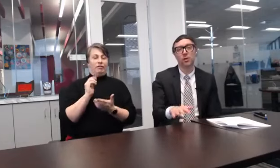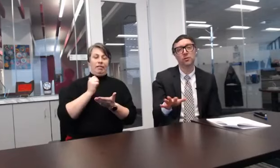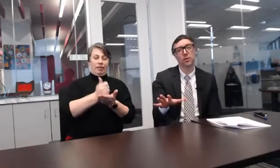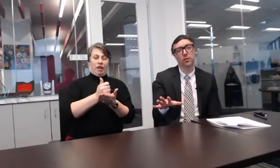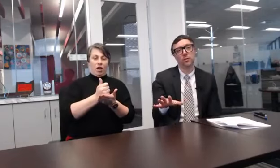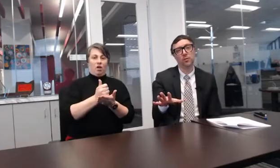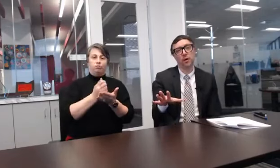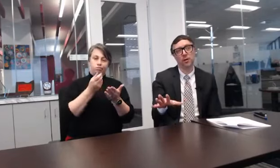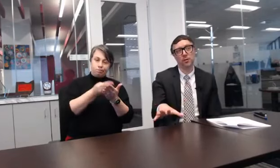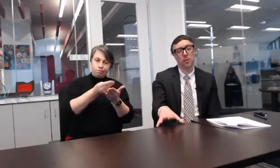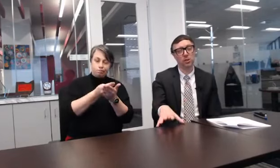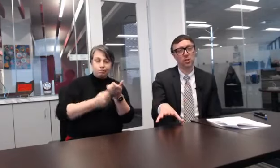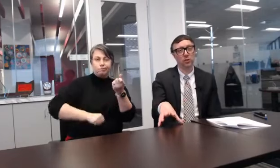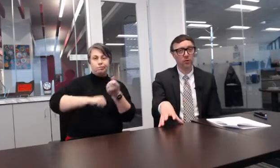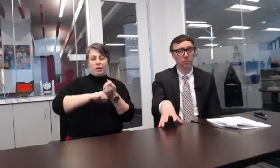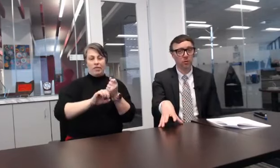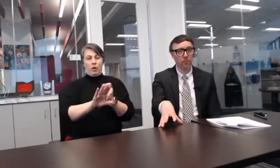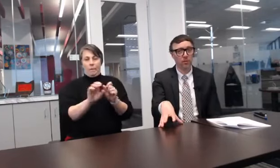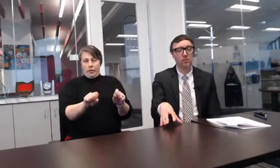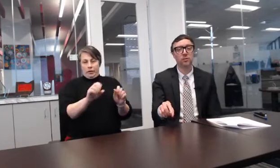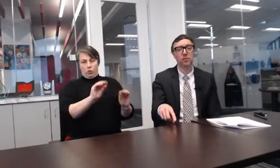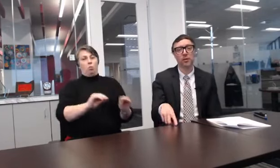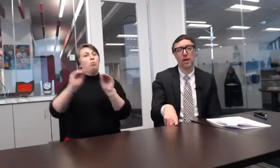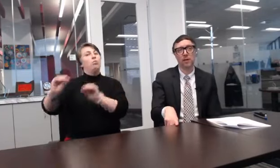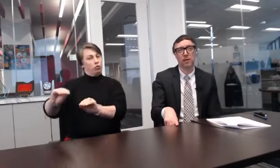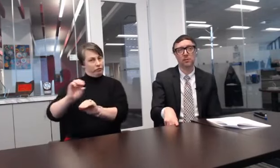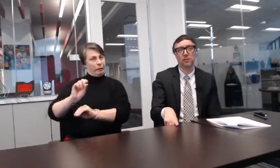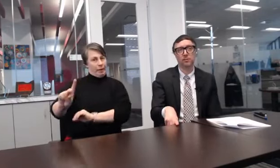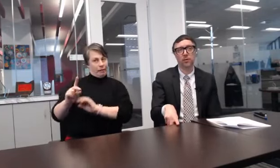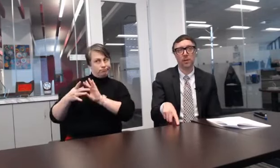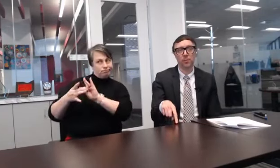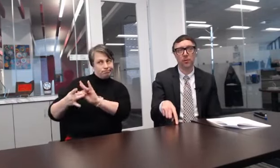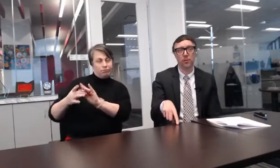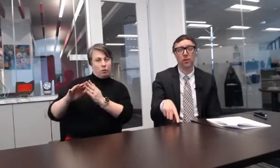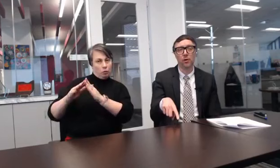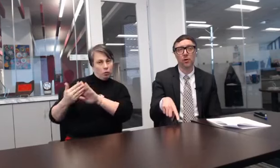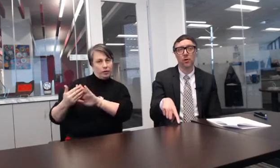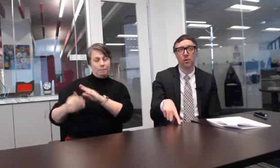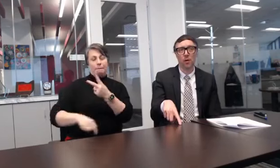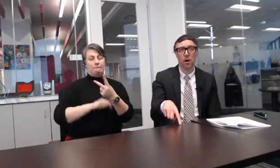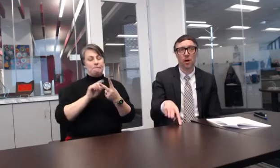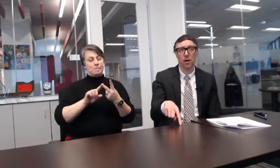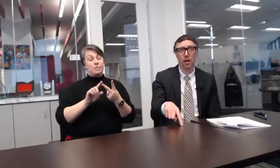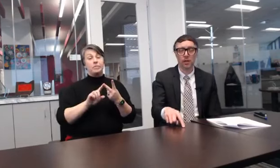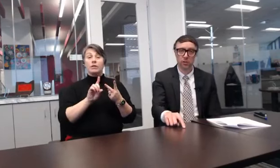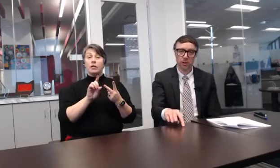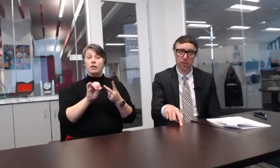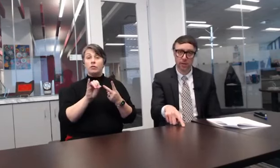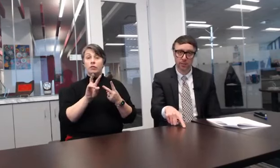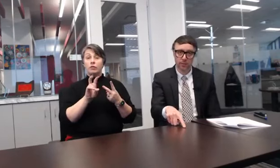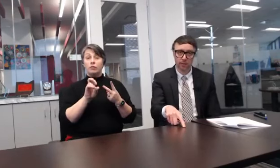So I also mentioned Diversion Waivers, so that is for people who are entering an ICF,